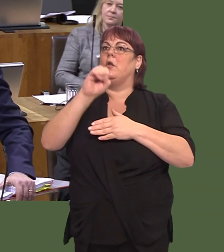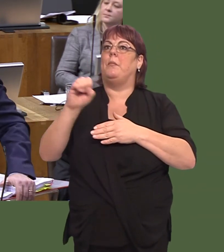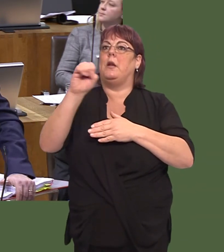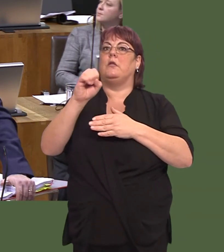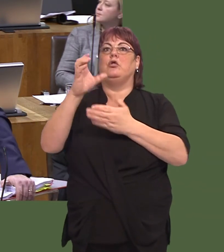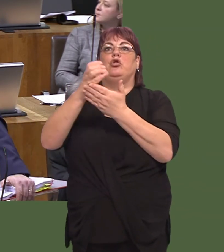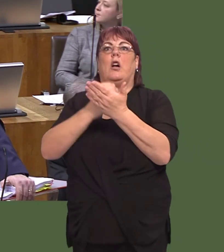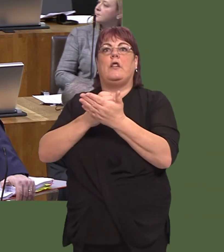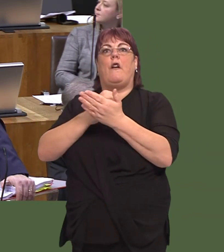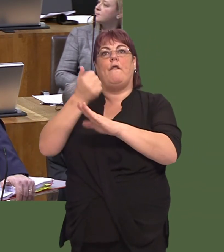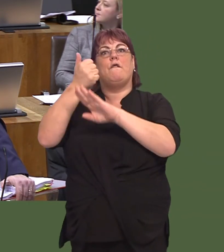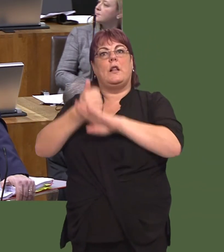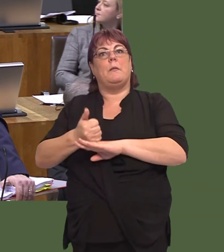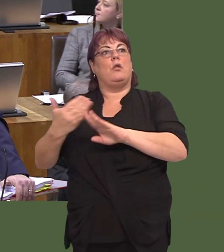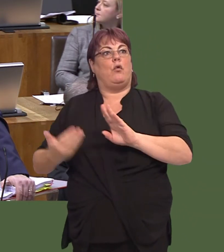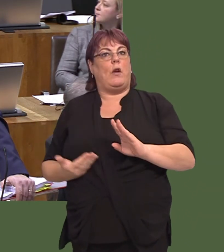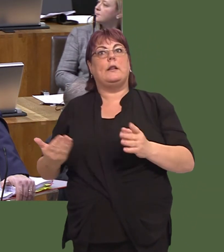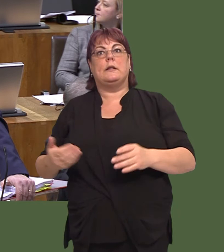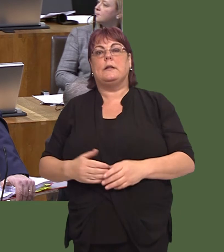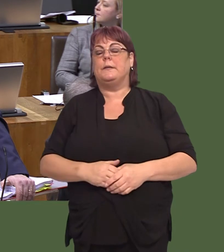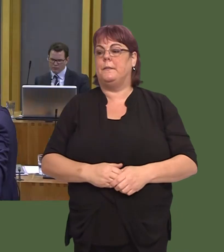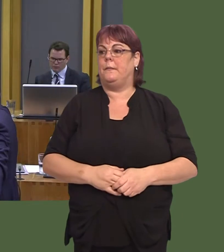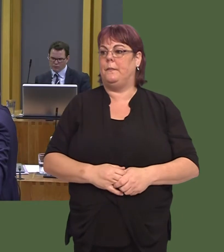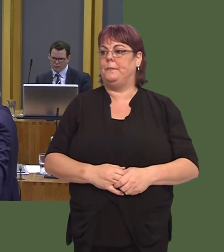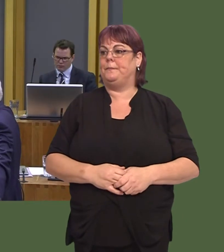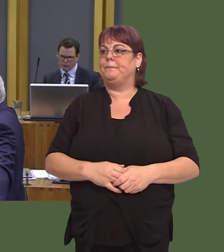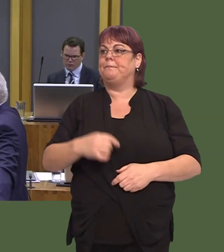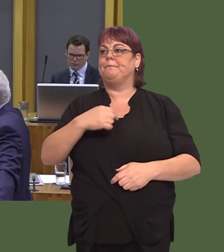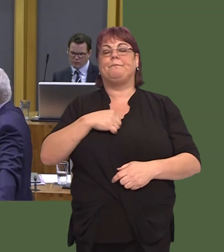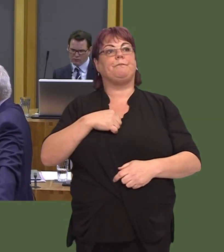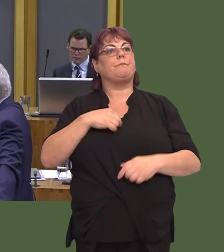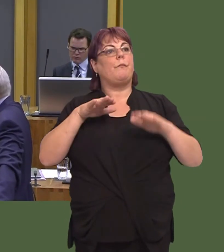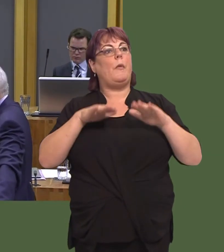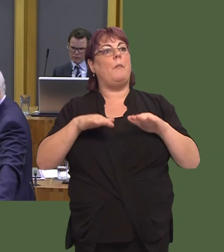Joyce Watson: When Britain does leave the EU, the Charter of Fundamental Rights will